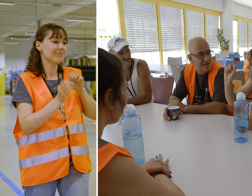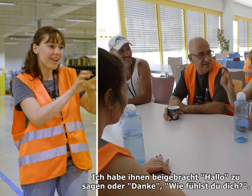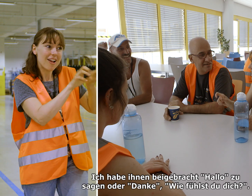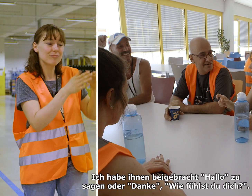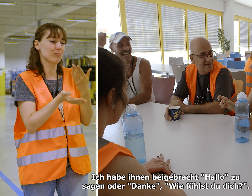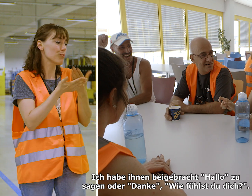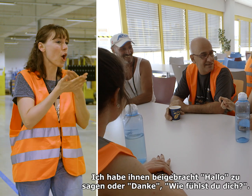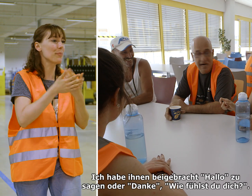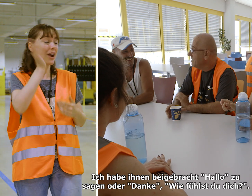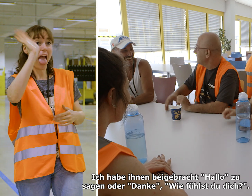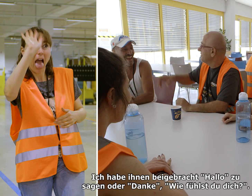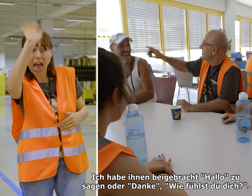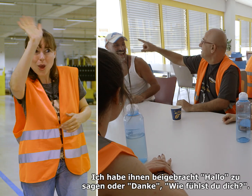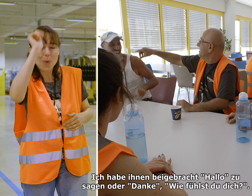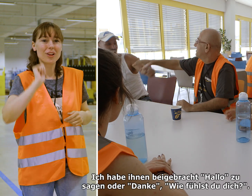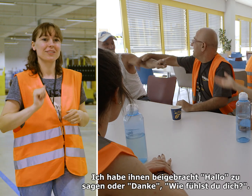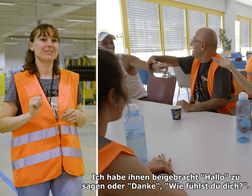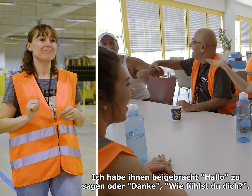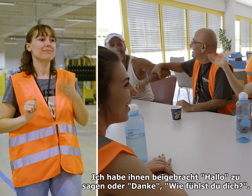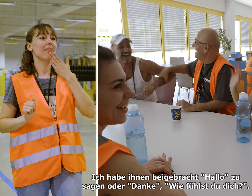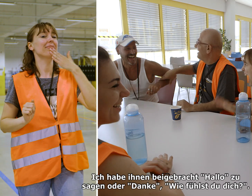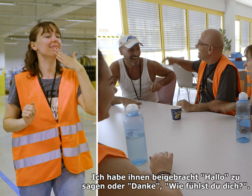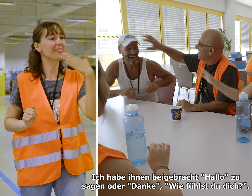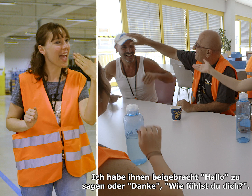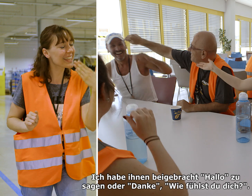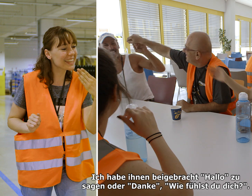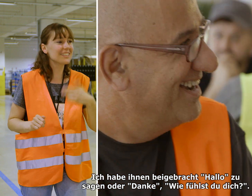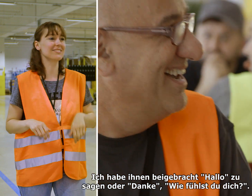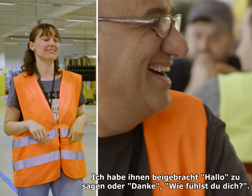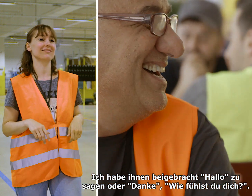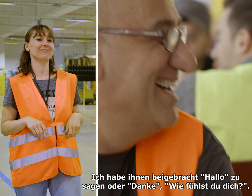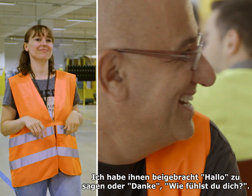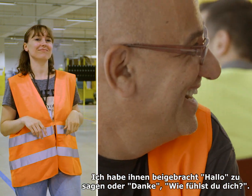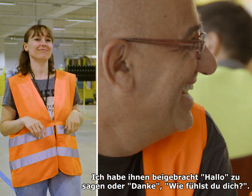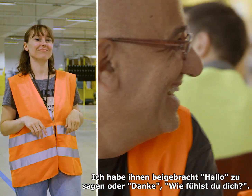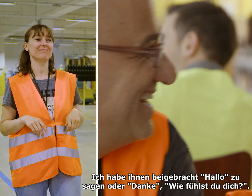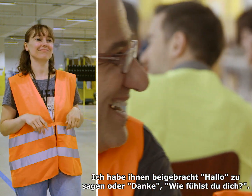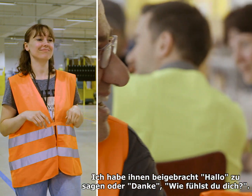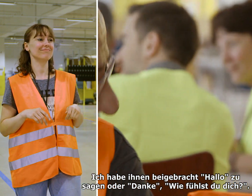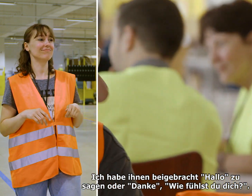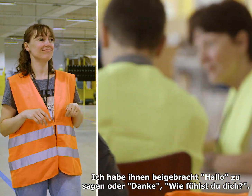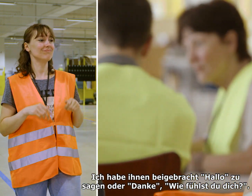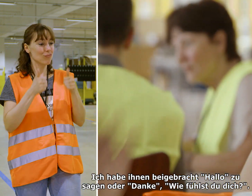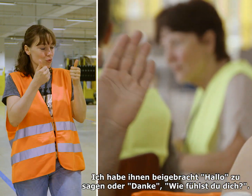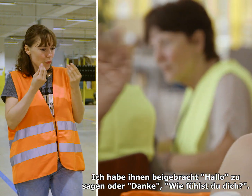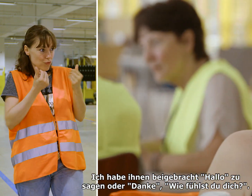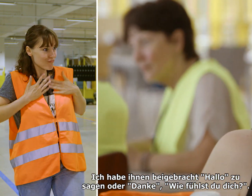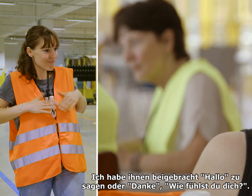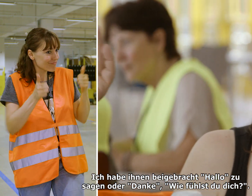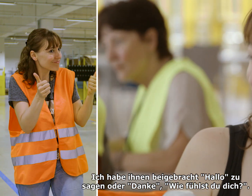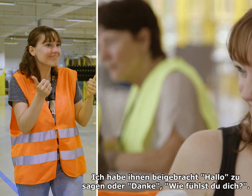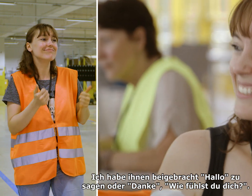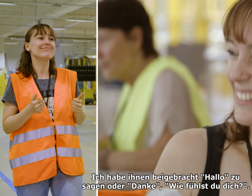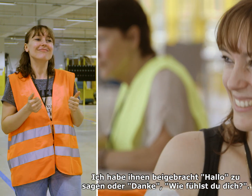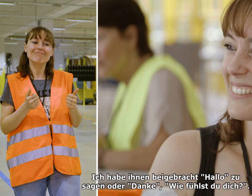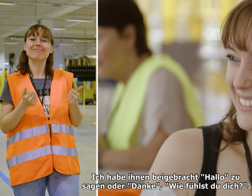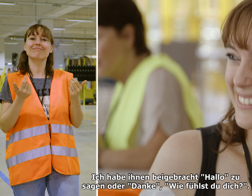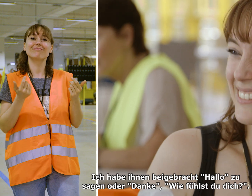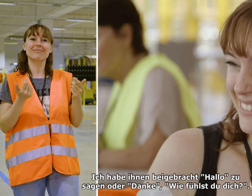I have taught them how to say "Hello" or "Thank you", "How are you feeling?"